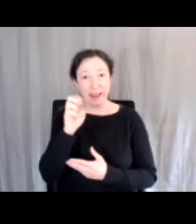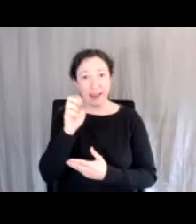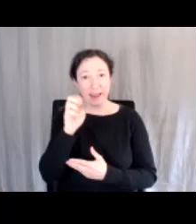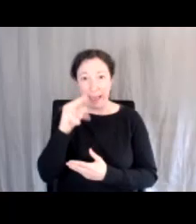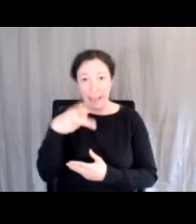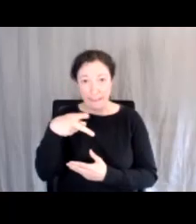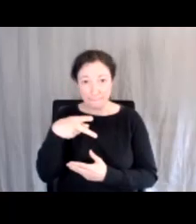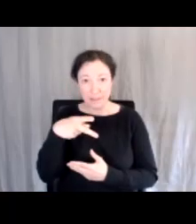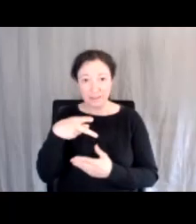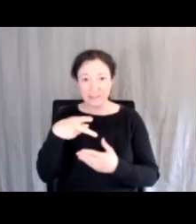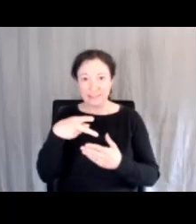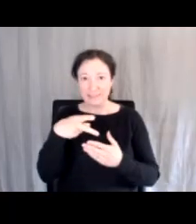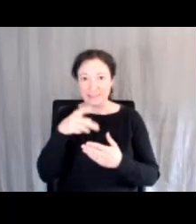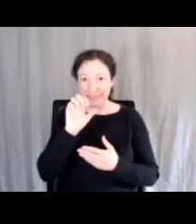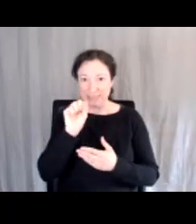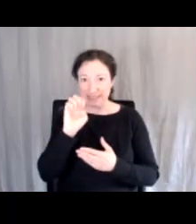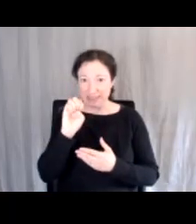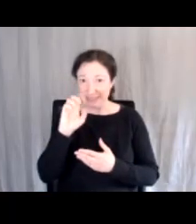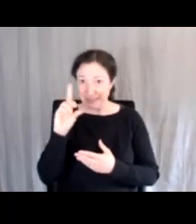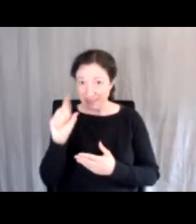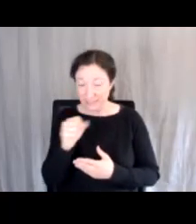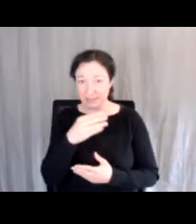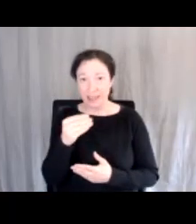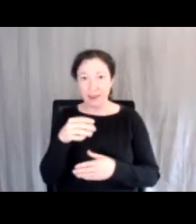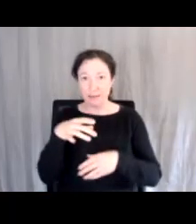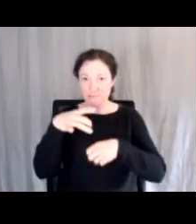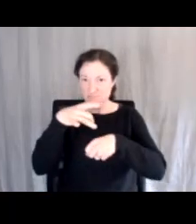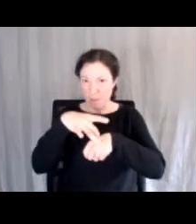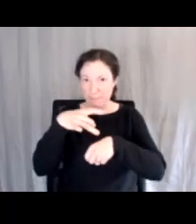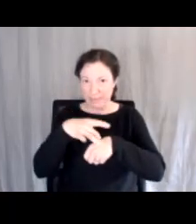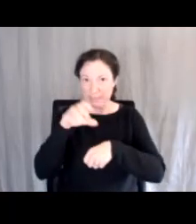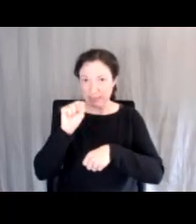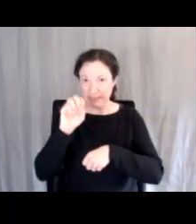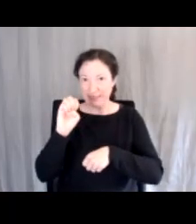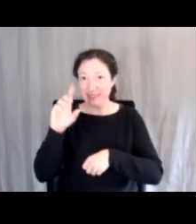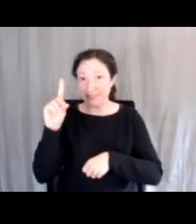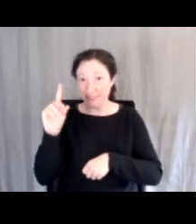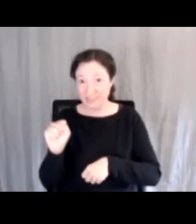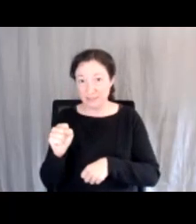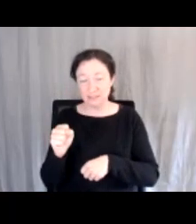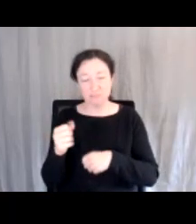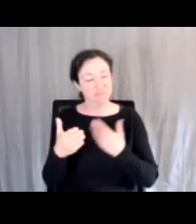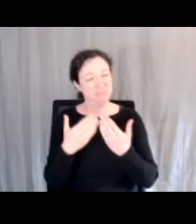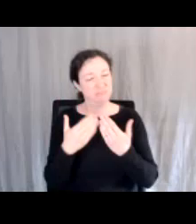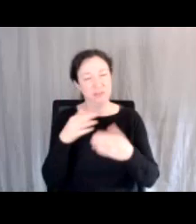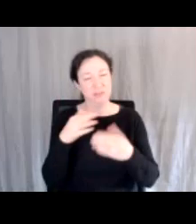Spread of pumpkin seeds. And you can get both of those easily at Costco. So here's how protein stabilizes blood sugar